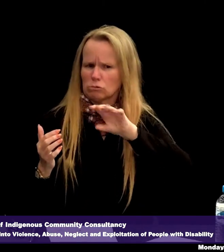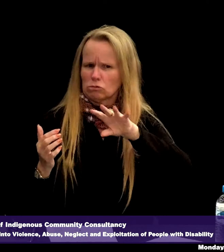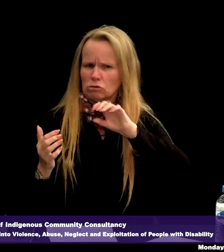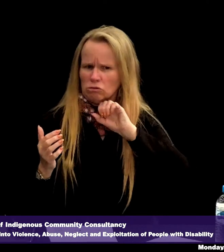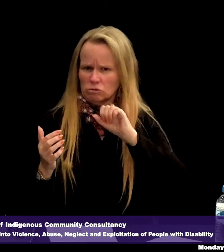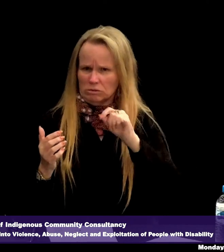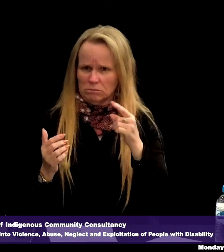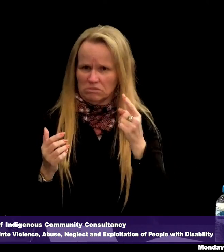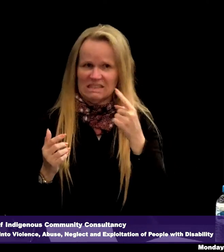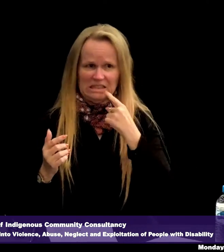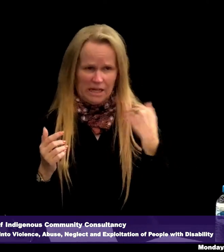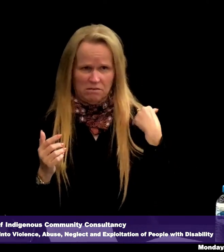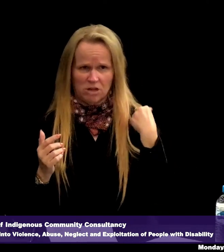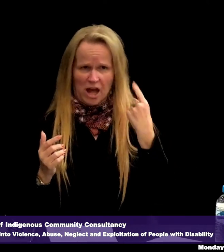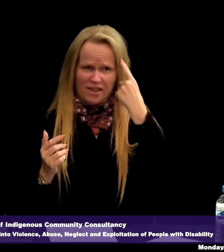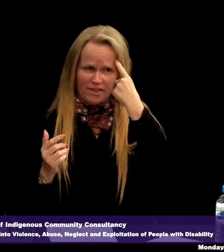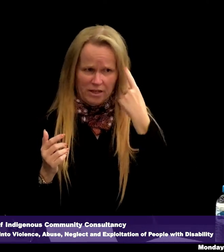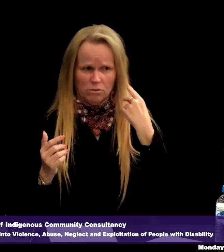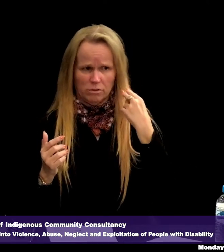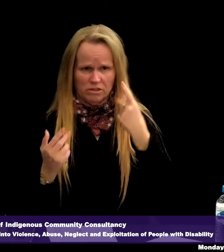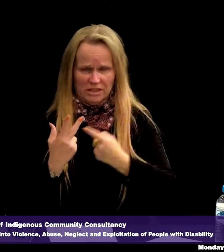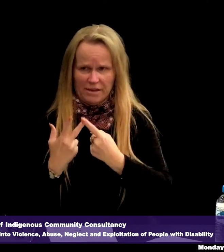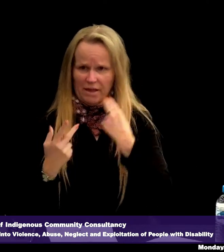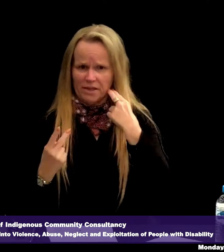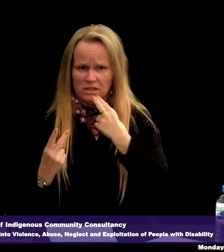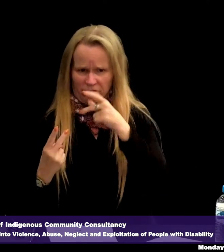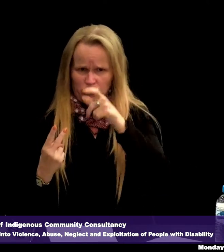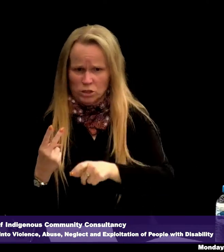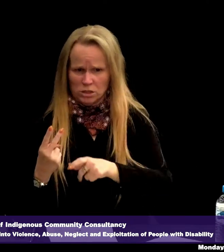neighbouring room or in a neighbouring bed, could hear someone screaming and calling out,